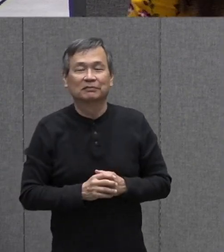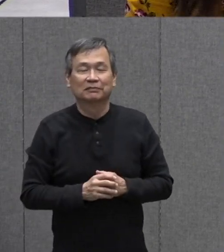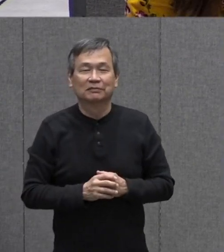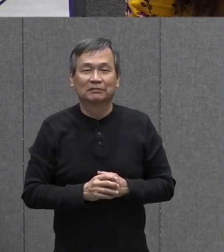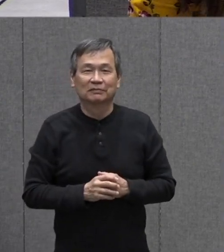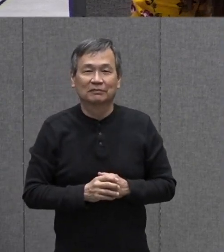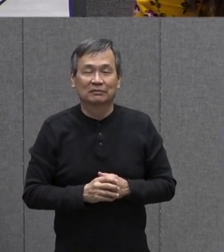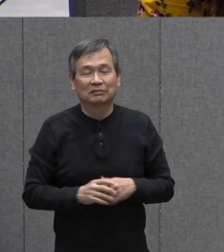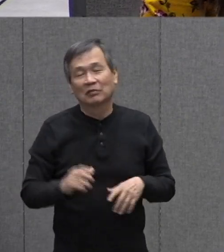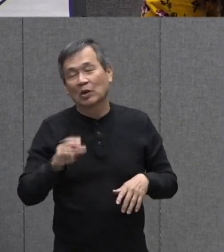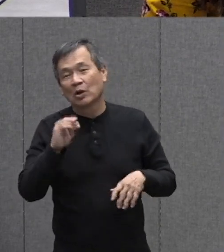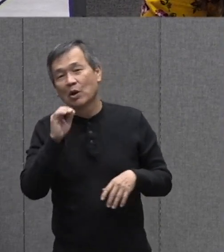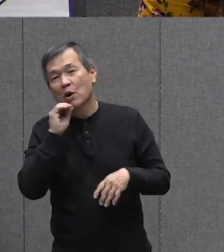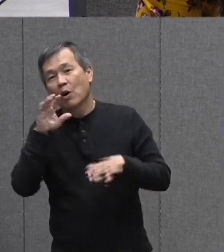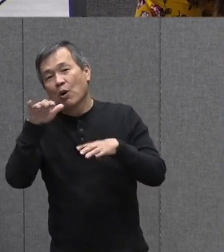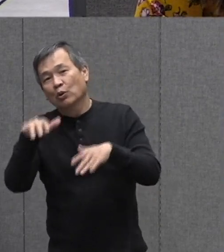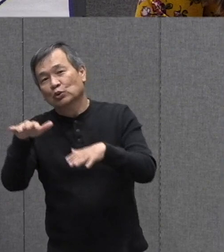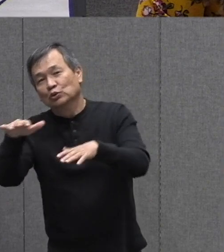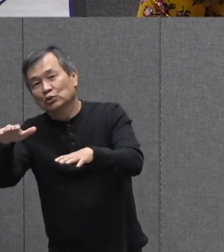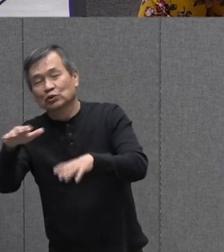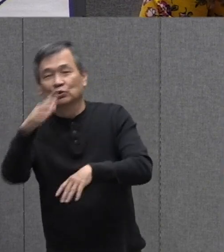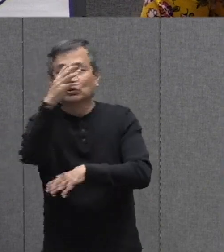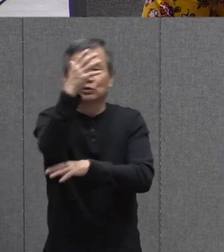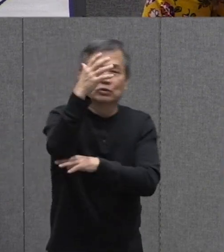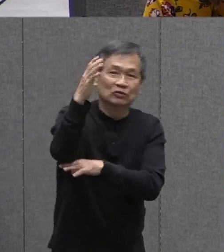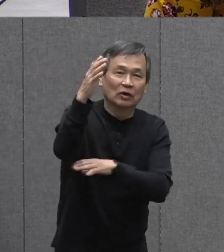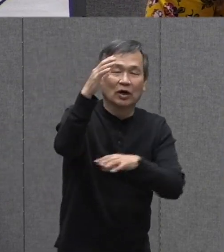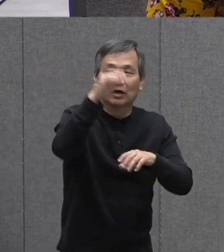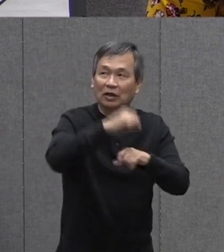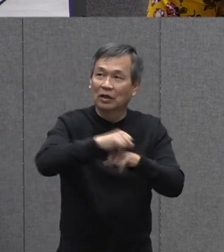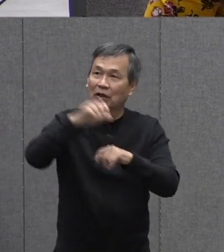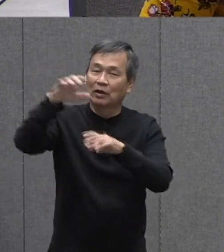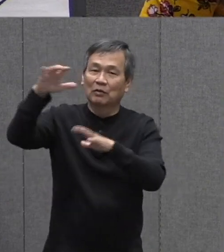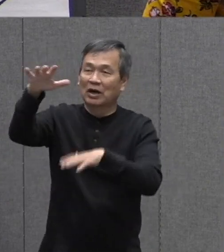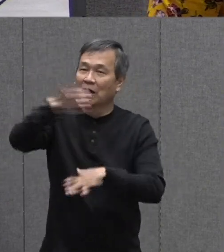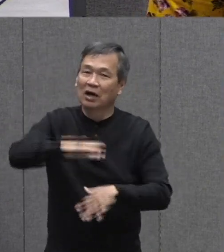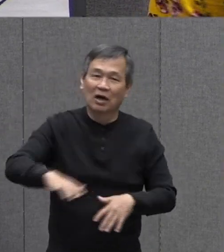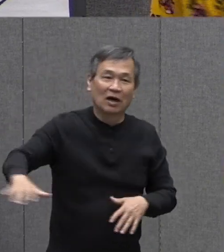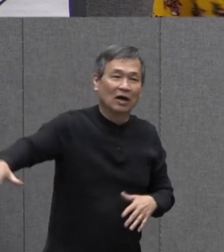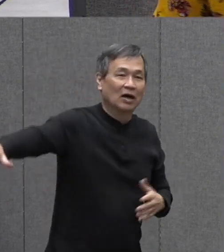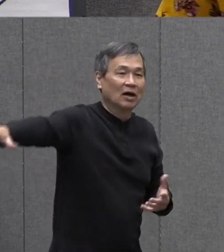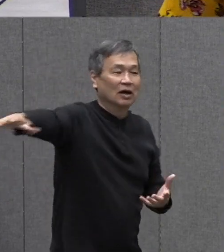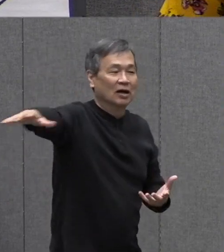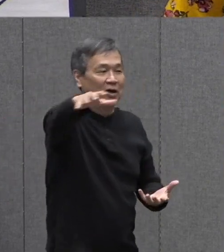"The oceans, forests, deserts and mountains "are all special to someone somewhere".